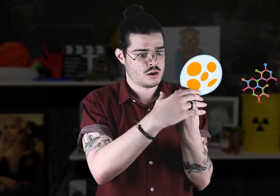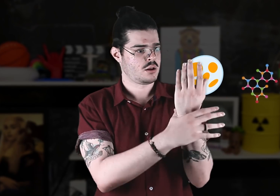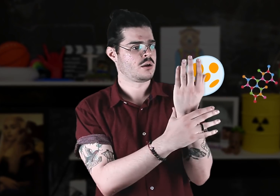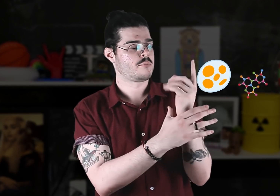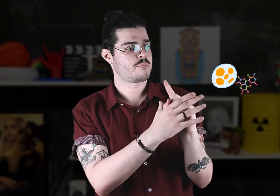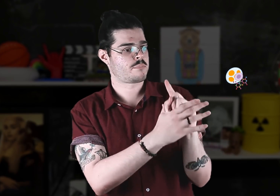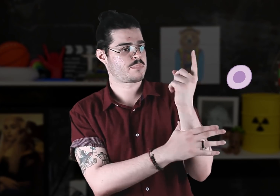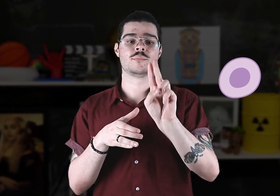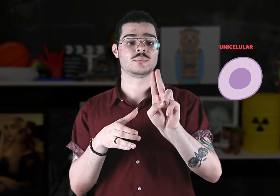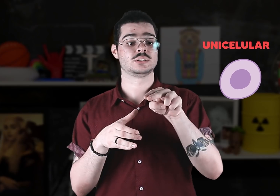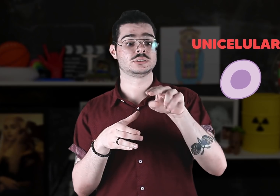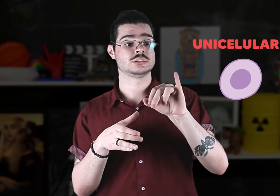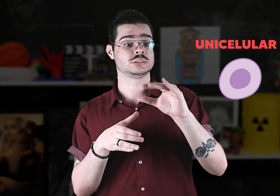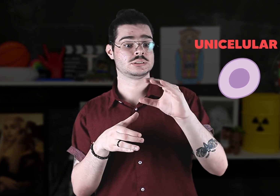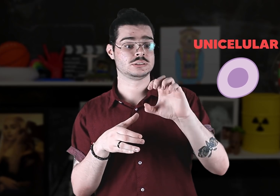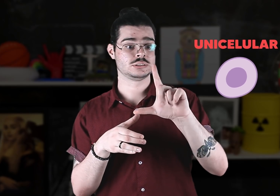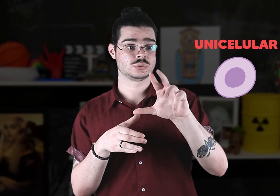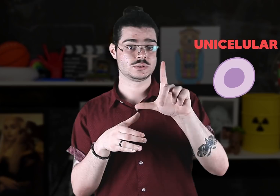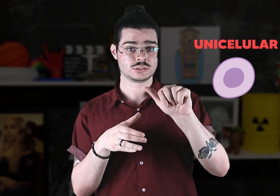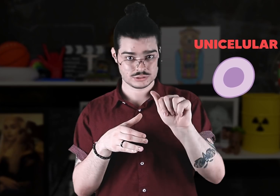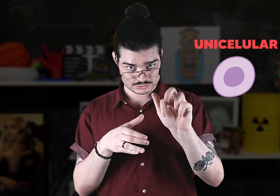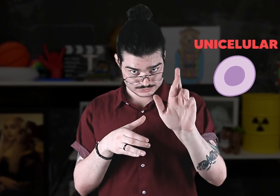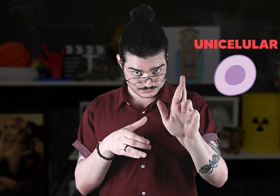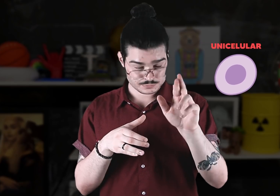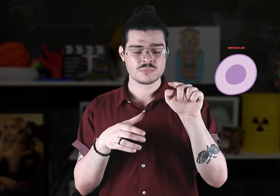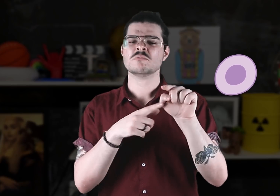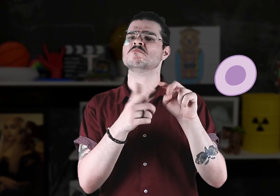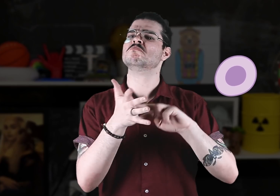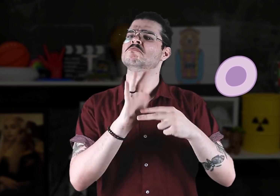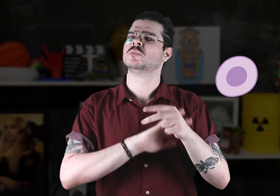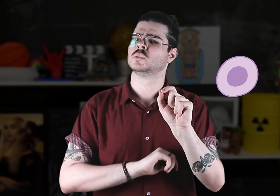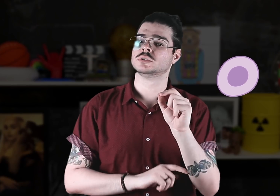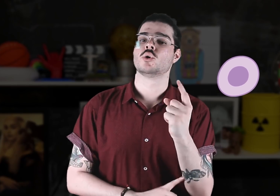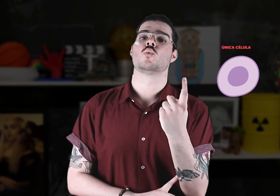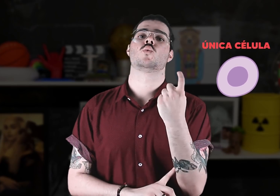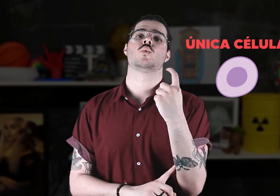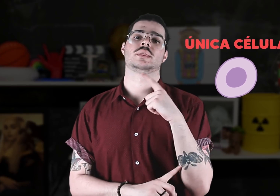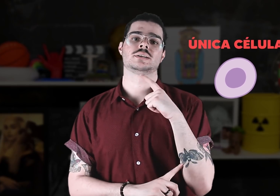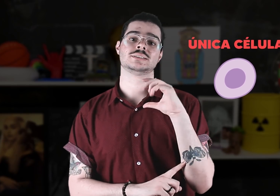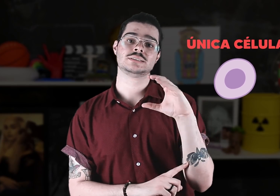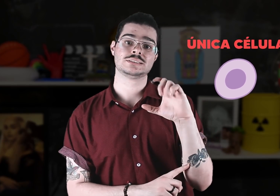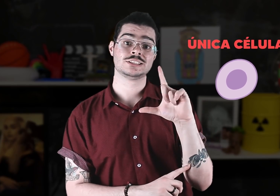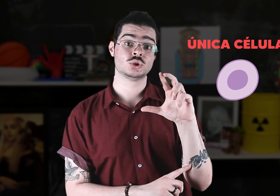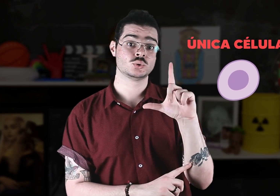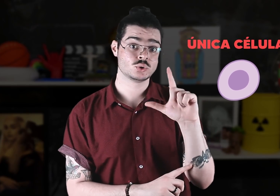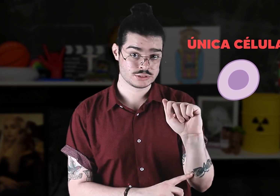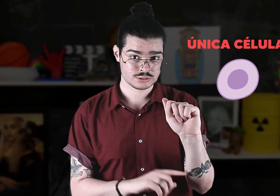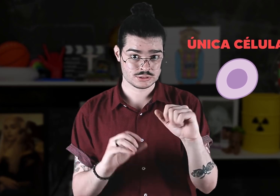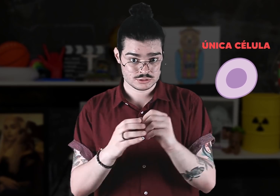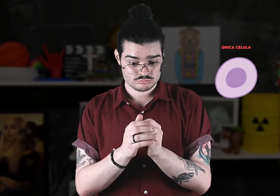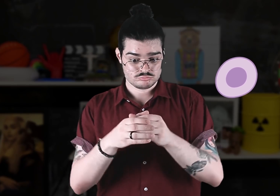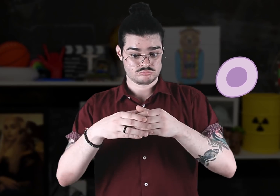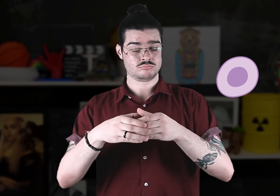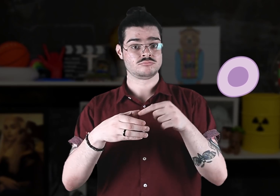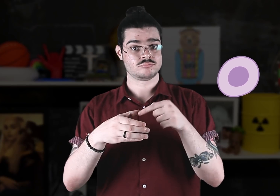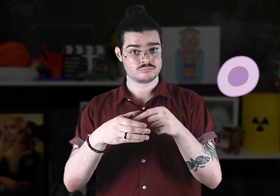that formed single-celled organisms, with a single cell, such